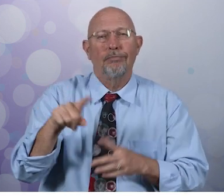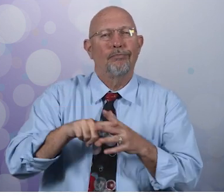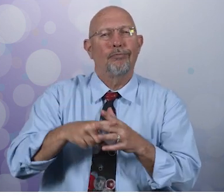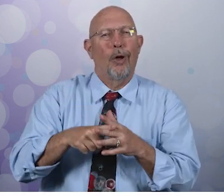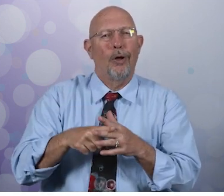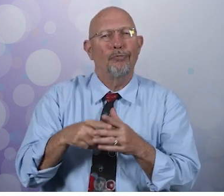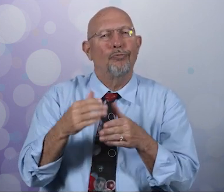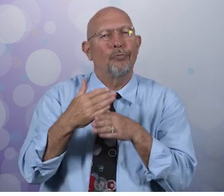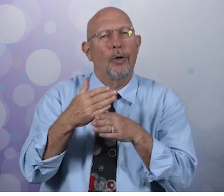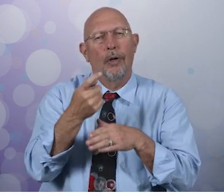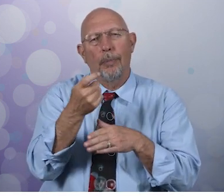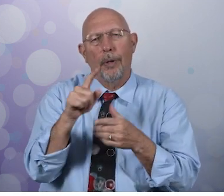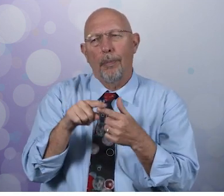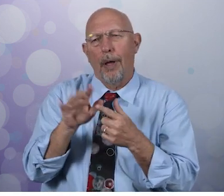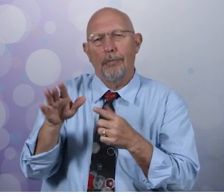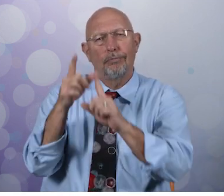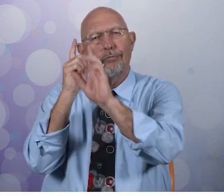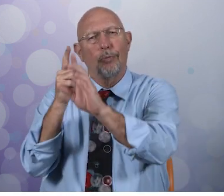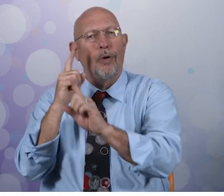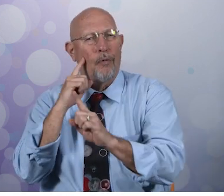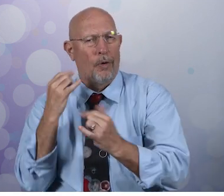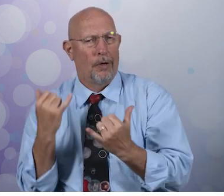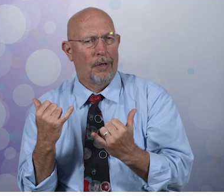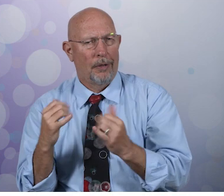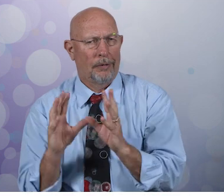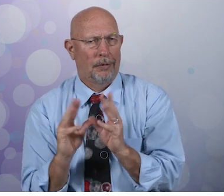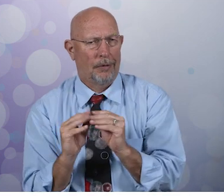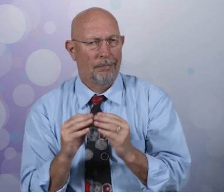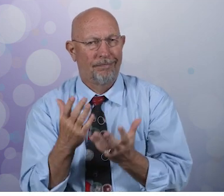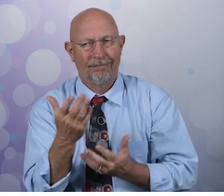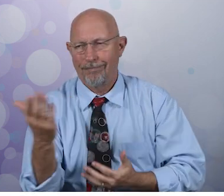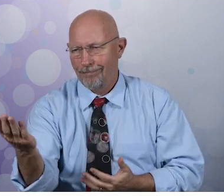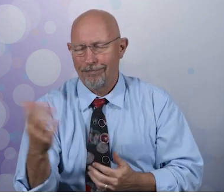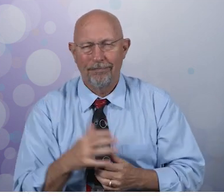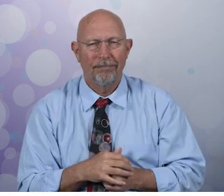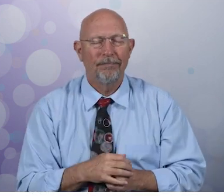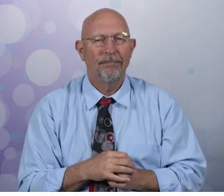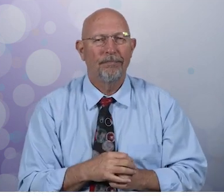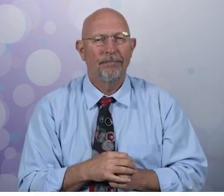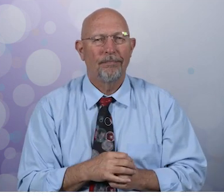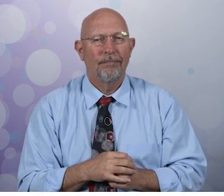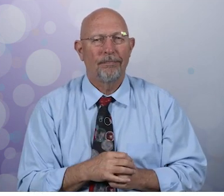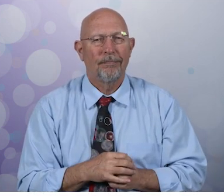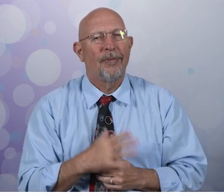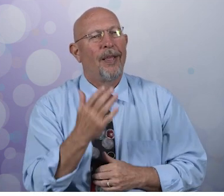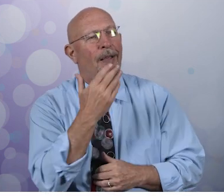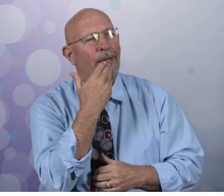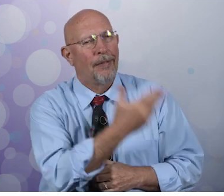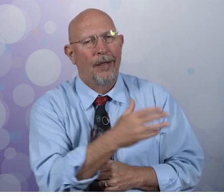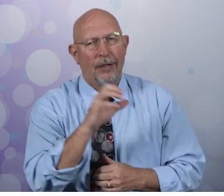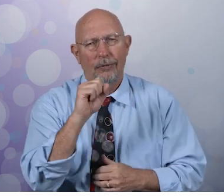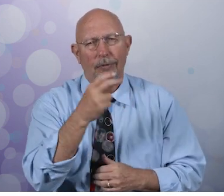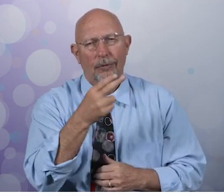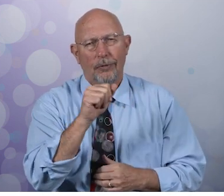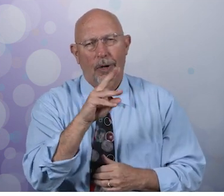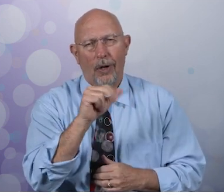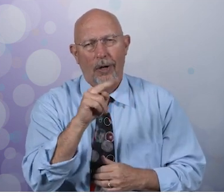a little bit about the objectives for today's session. Go ahead, Megan. Thanks, Shawna. I'm going to start by introducing